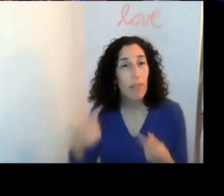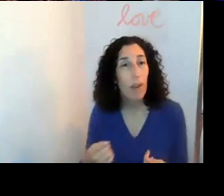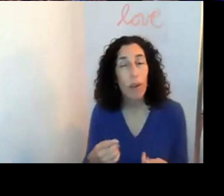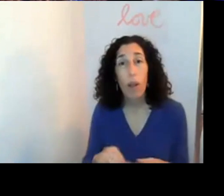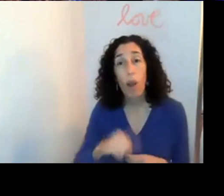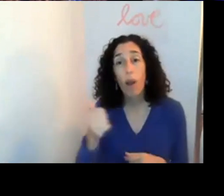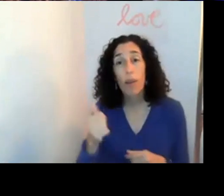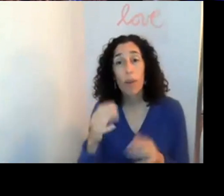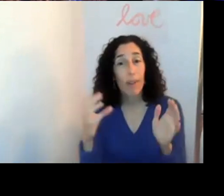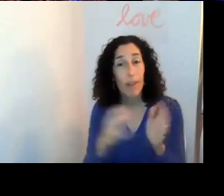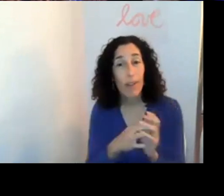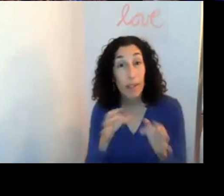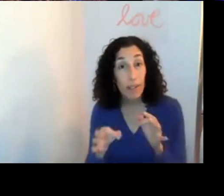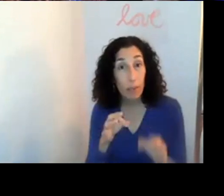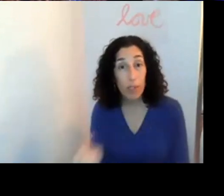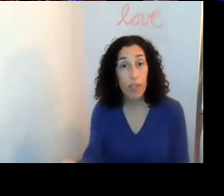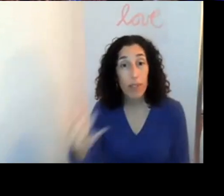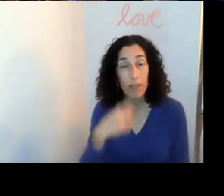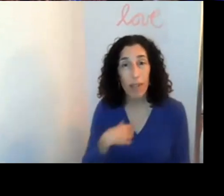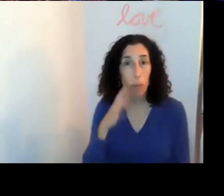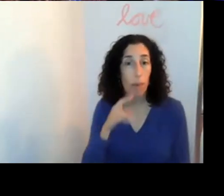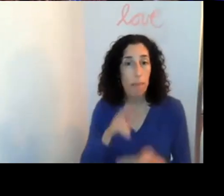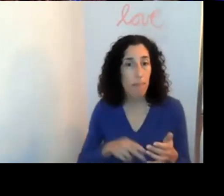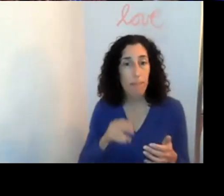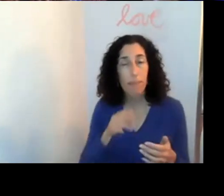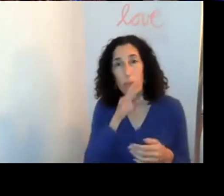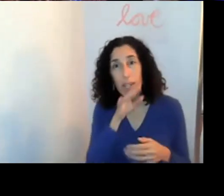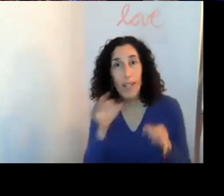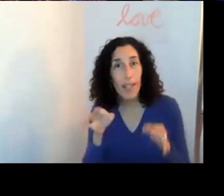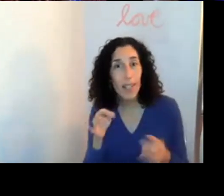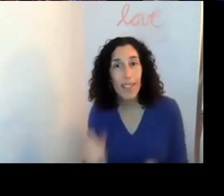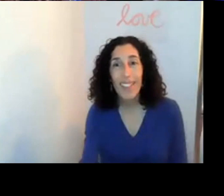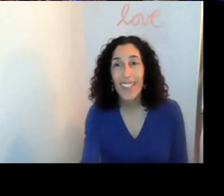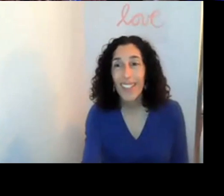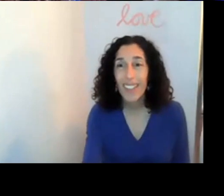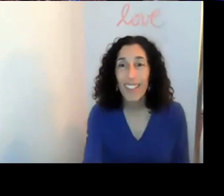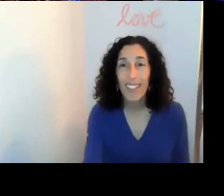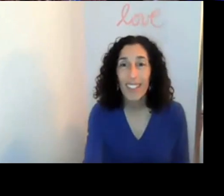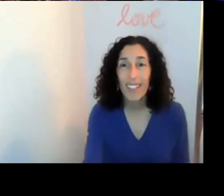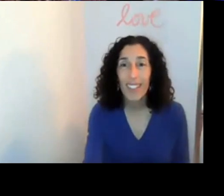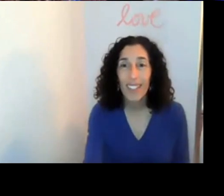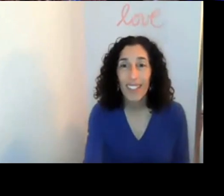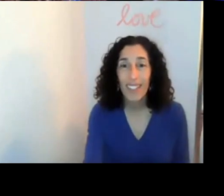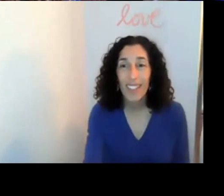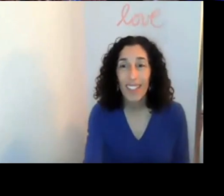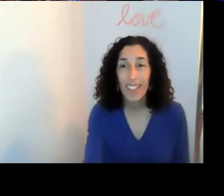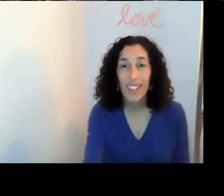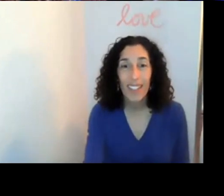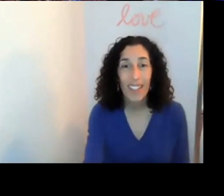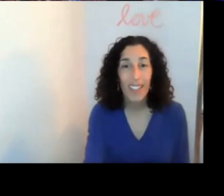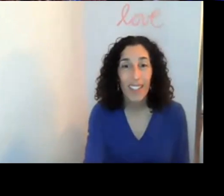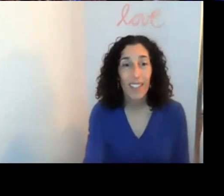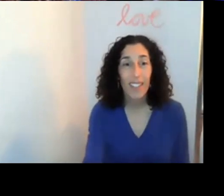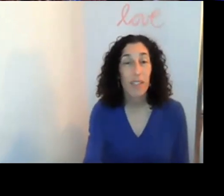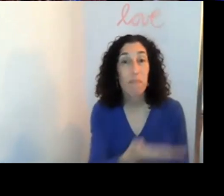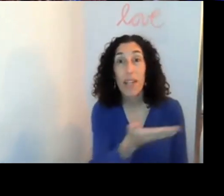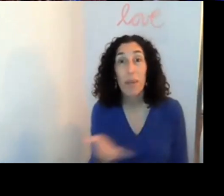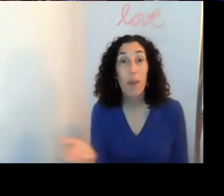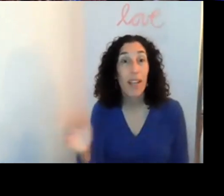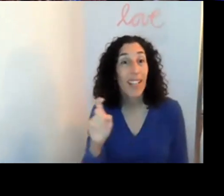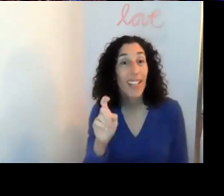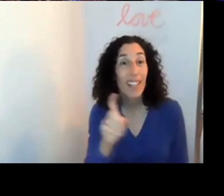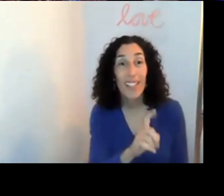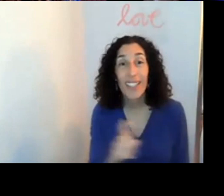I definitely heard that as a best practice is that ‑‑ like for example when you're